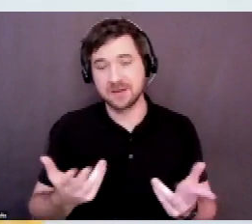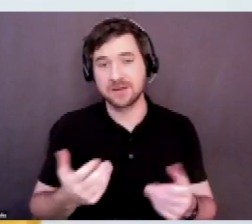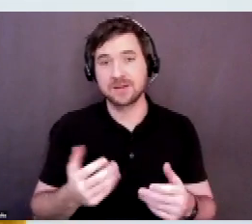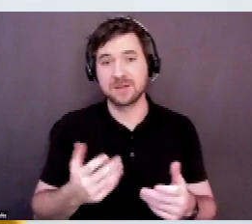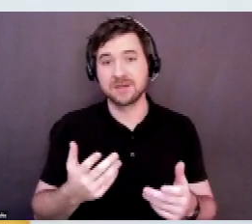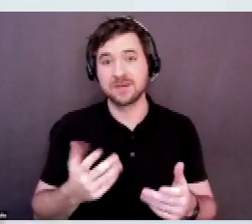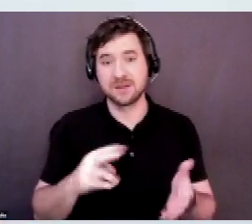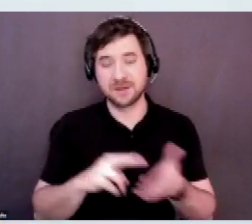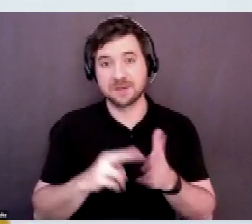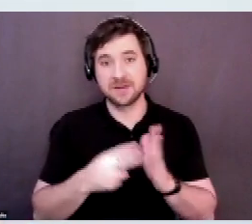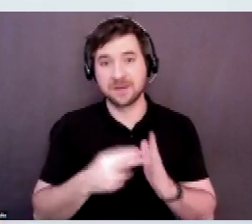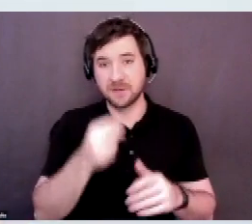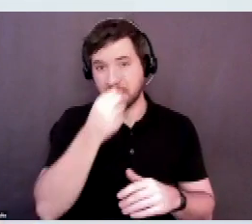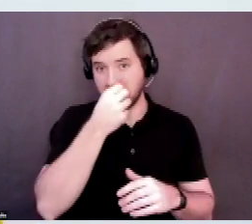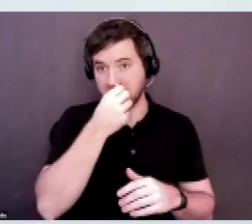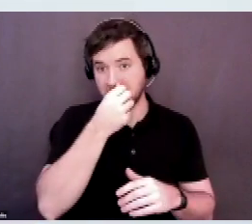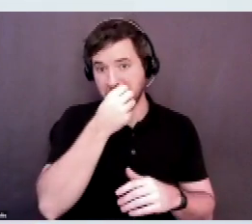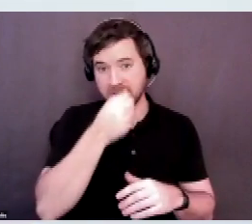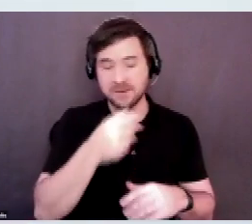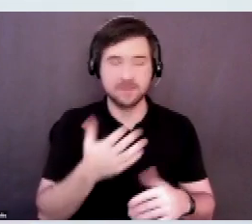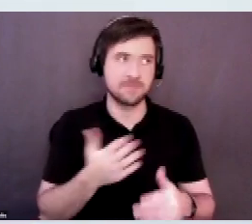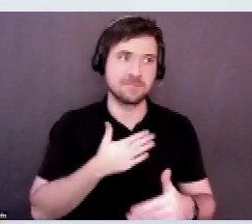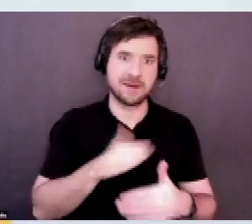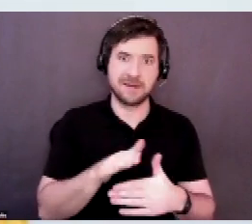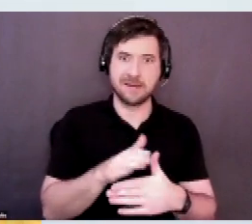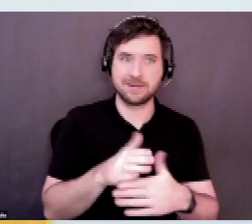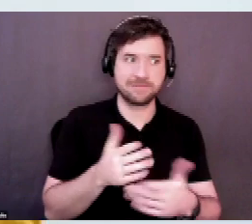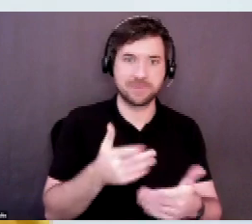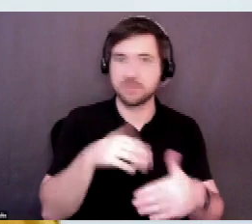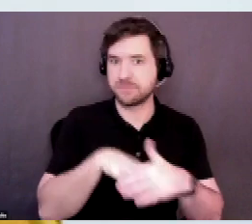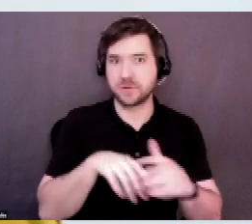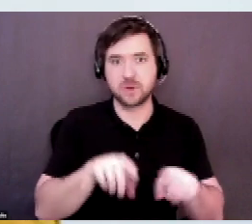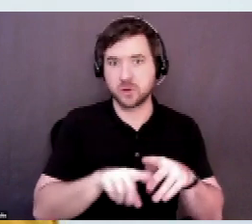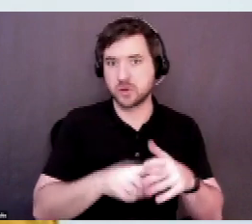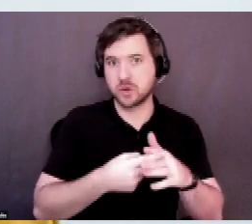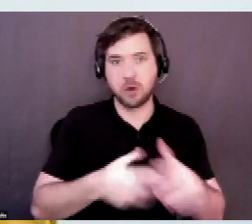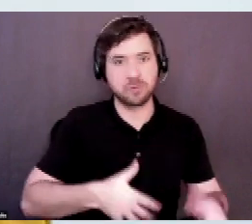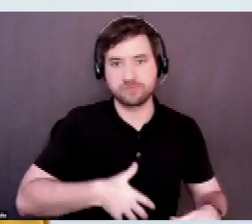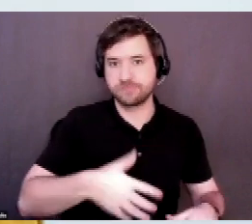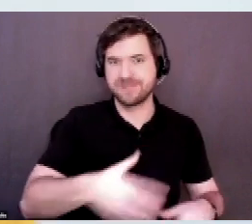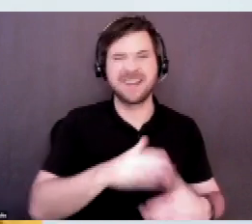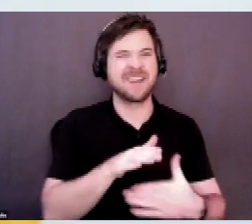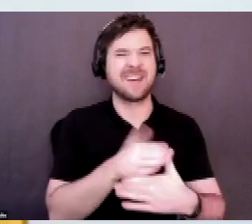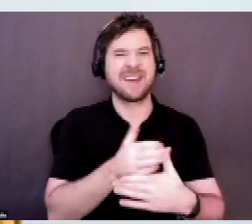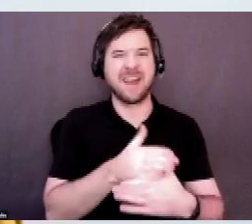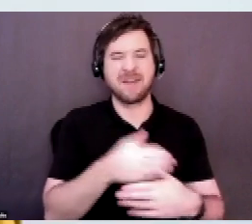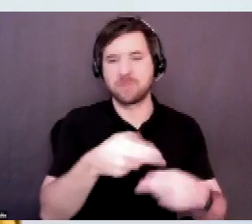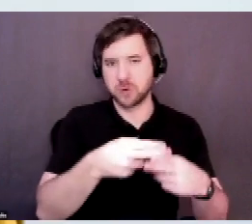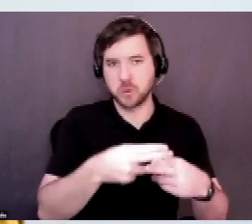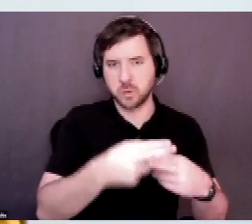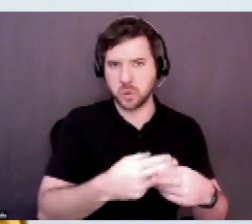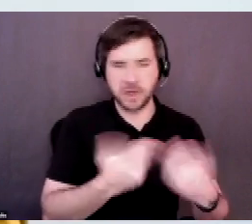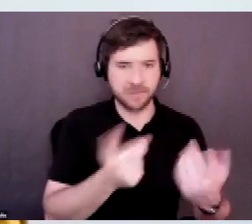you know, my average weight, I wasn't overweight. But, you know, this definitely did take a toll on my body.